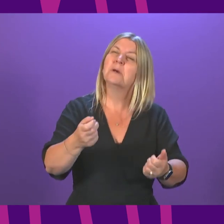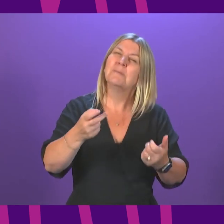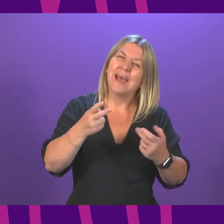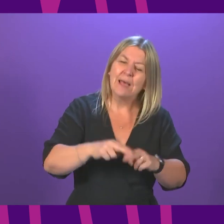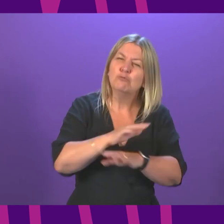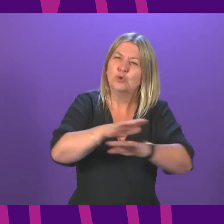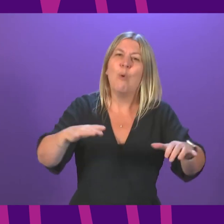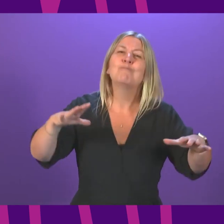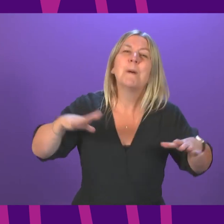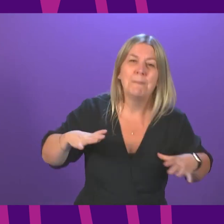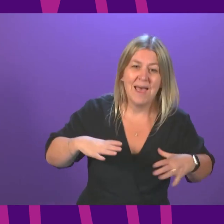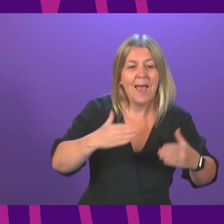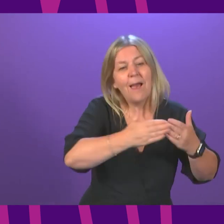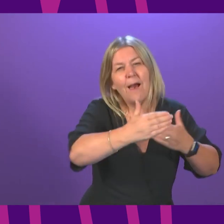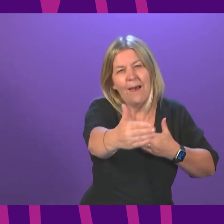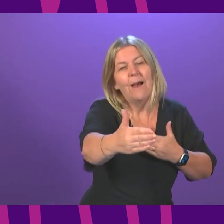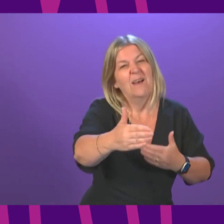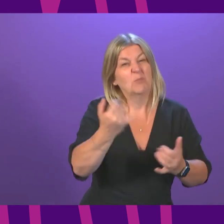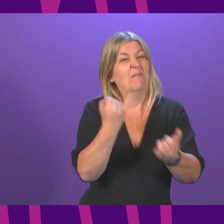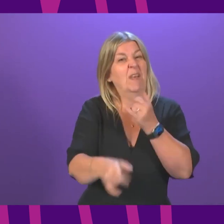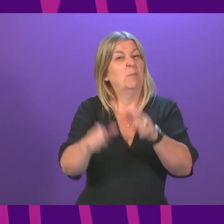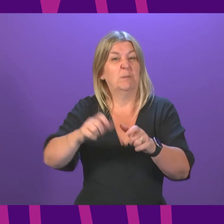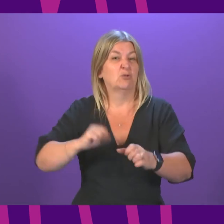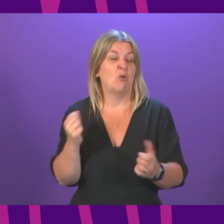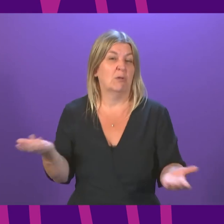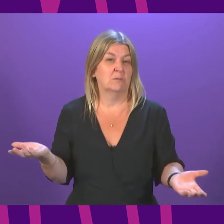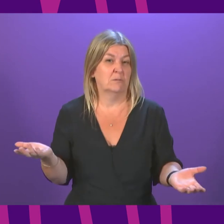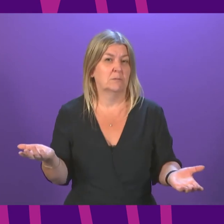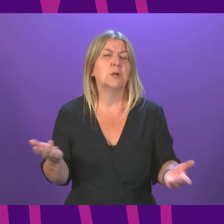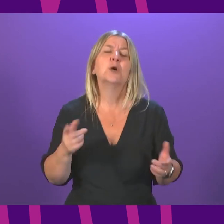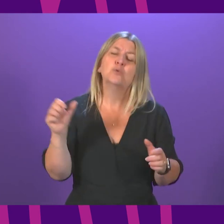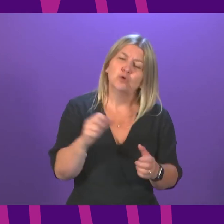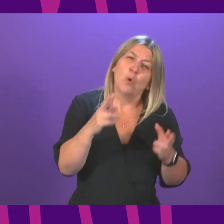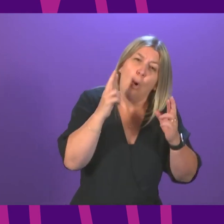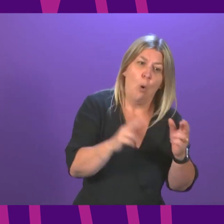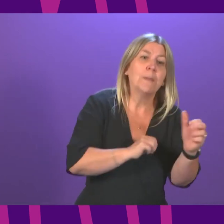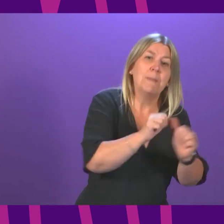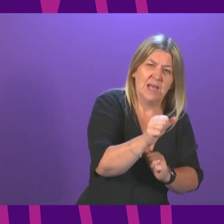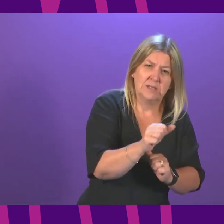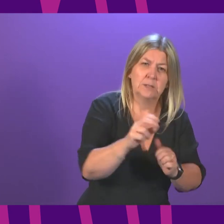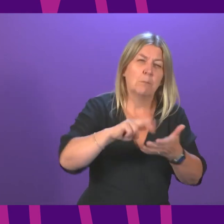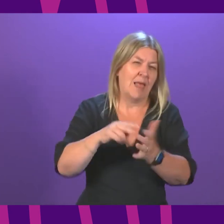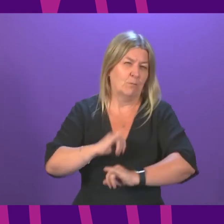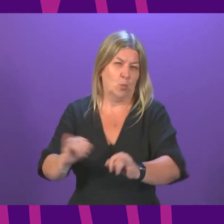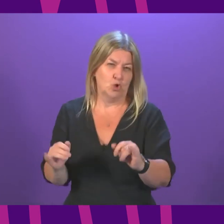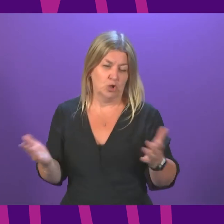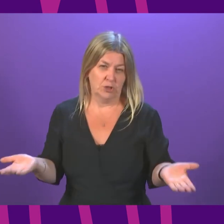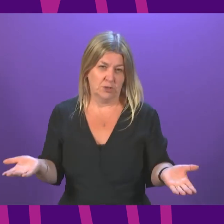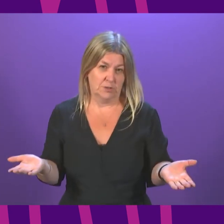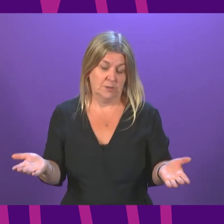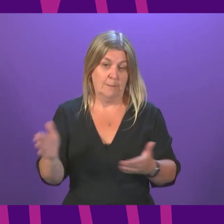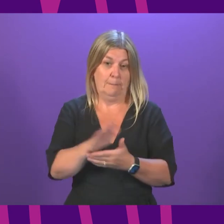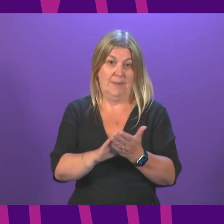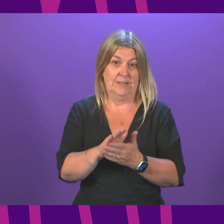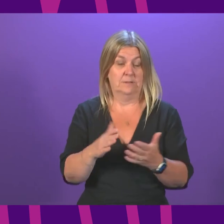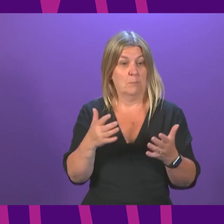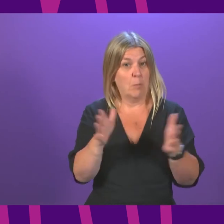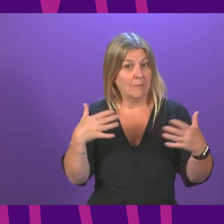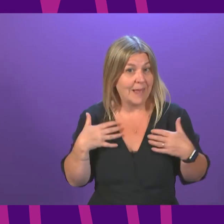a cavalier attitude to the virus or our route out of the pandemic, but we value the importance